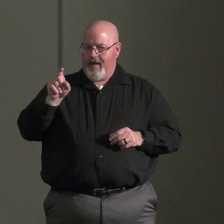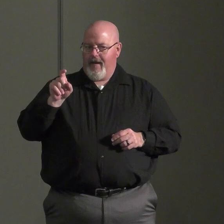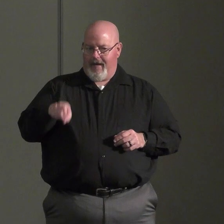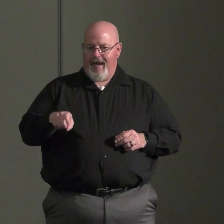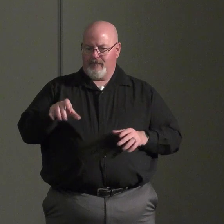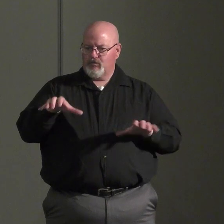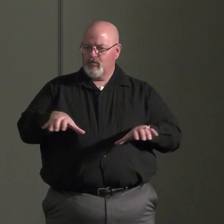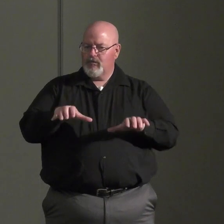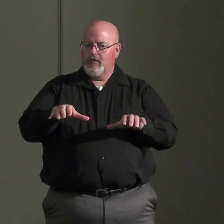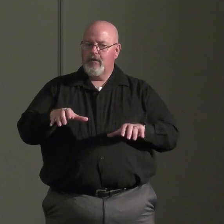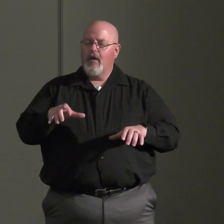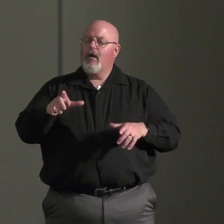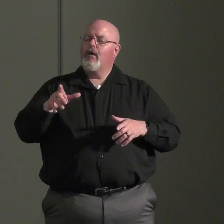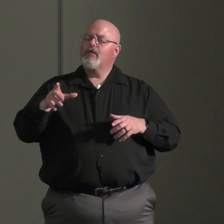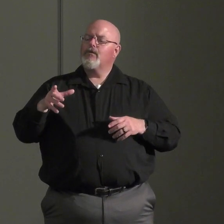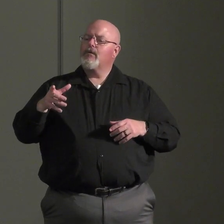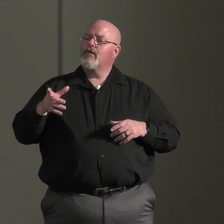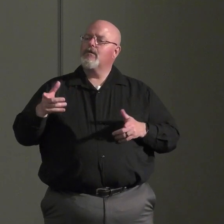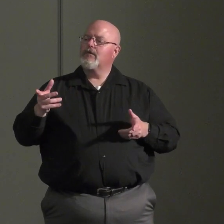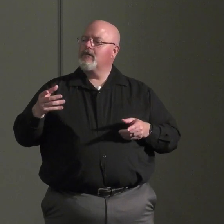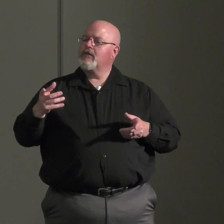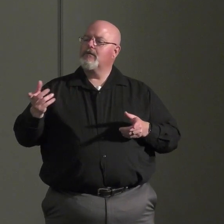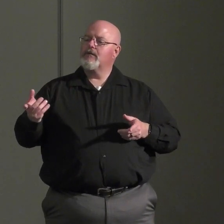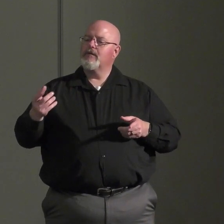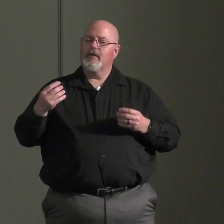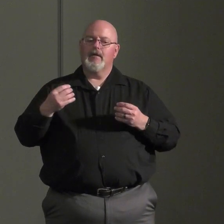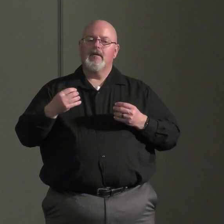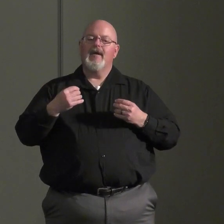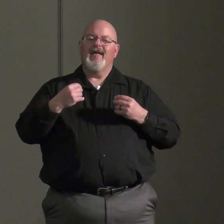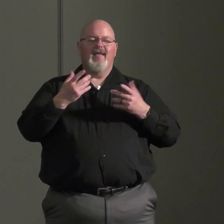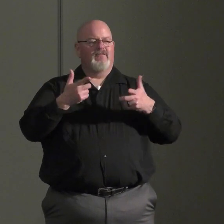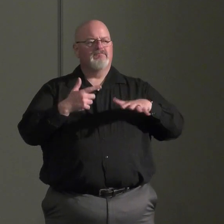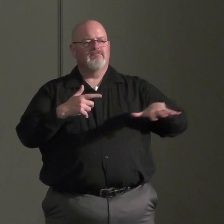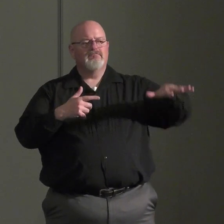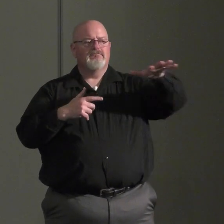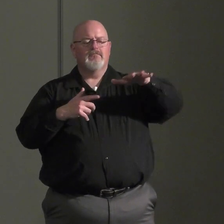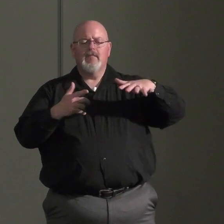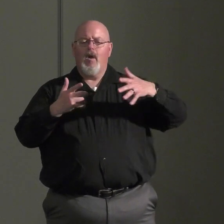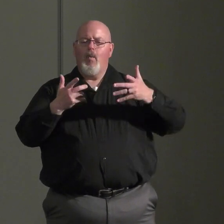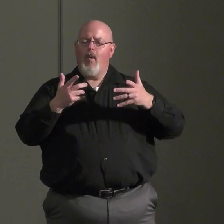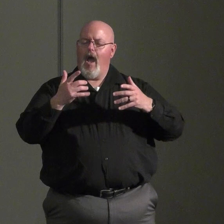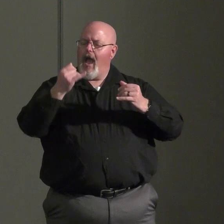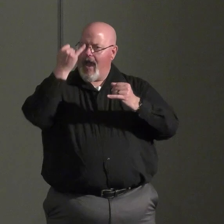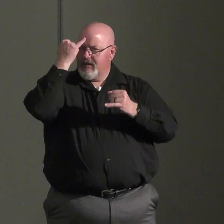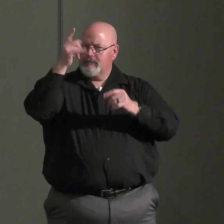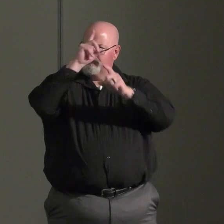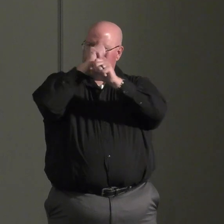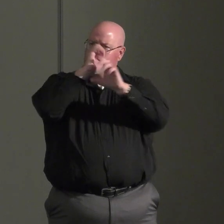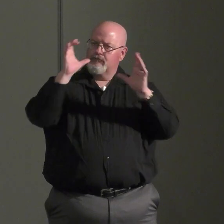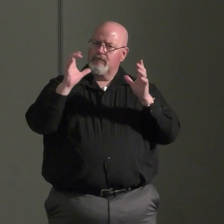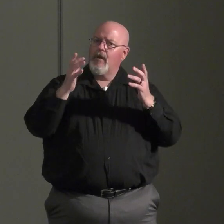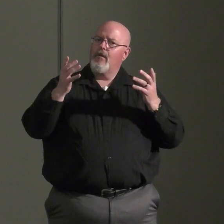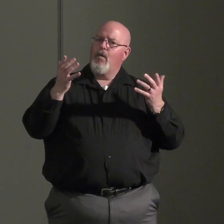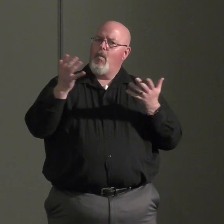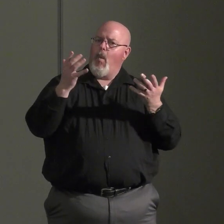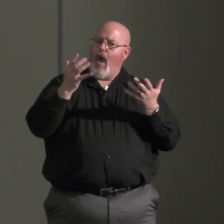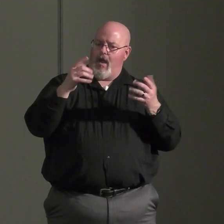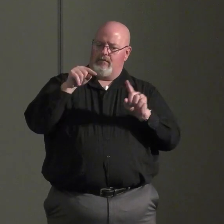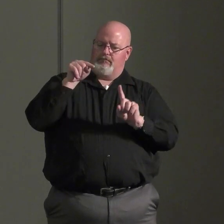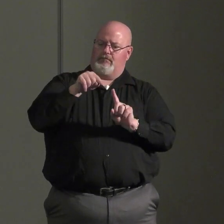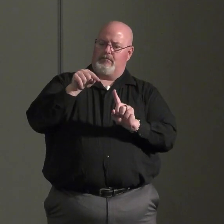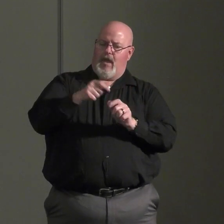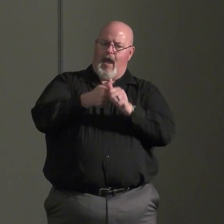So give the audience an idea of what kind of consideration or compliance guidelines